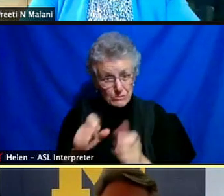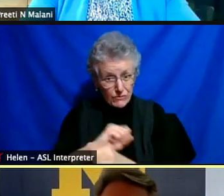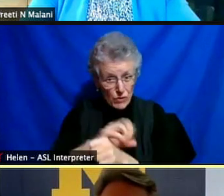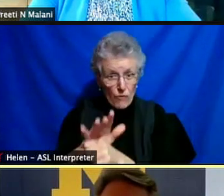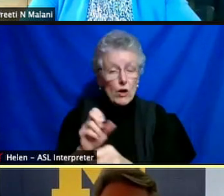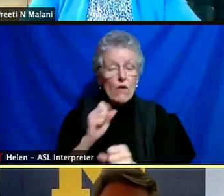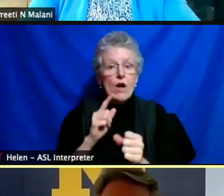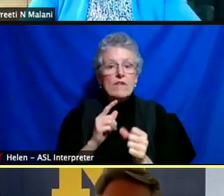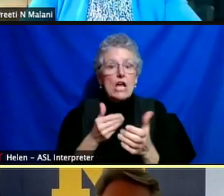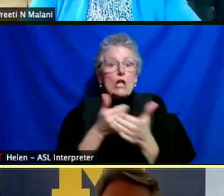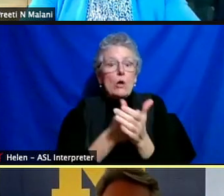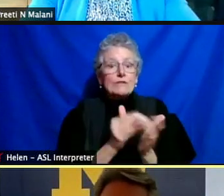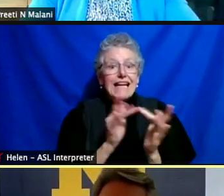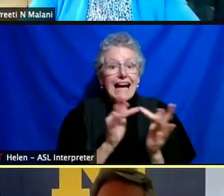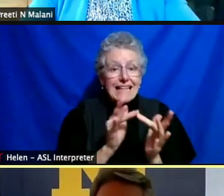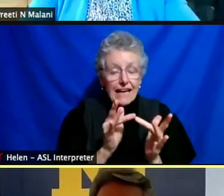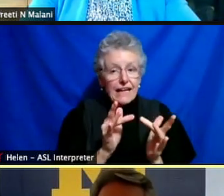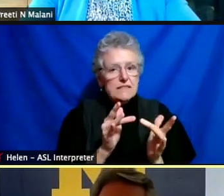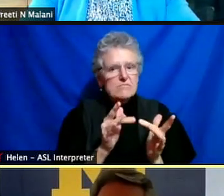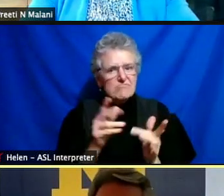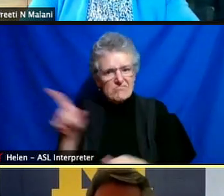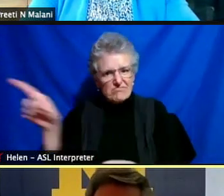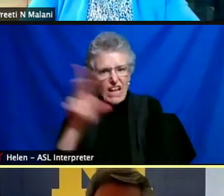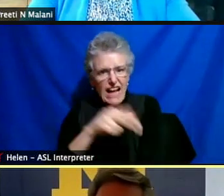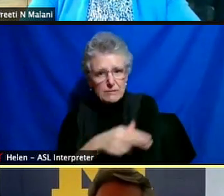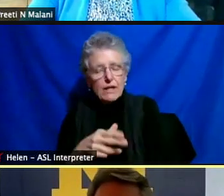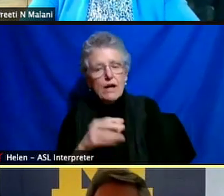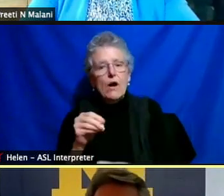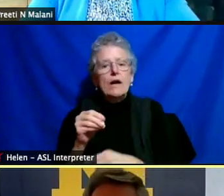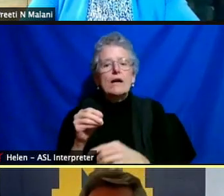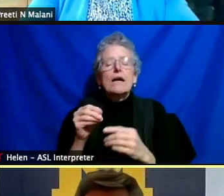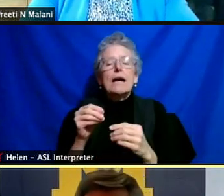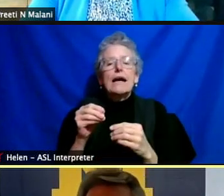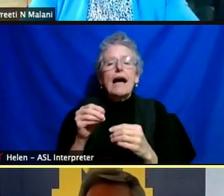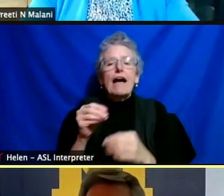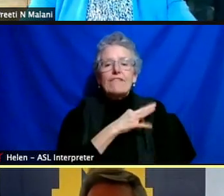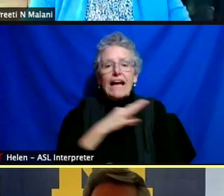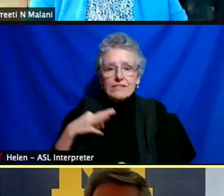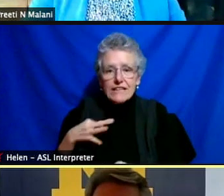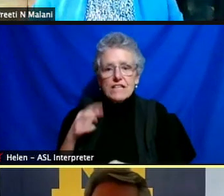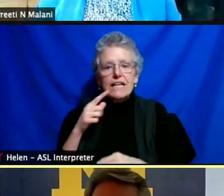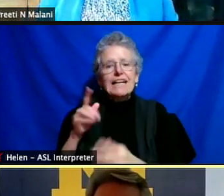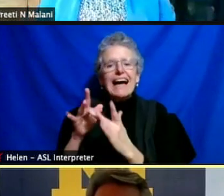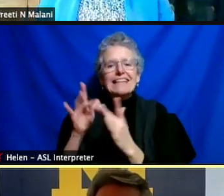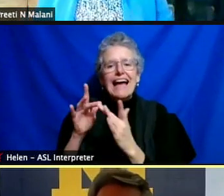and faculty and staff should contact occupational health services. But for asymptomatic screening,